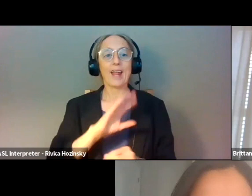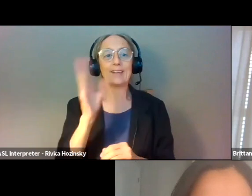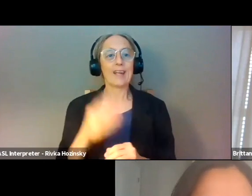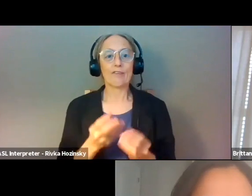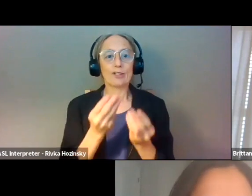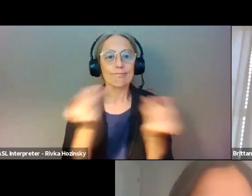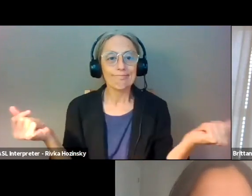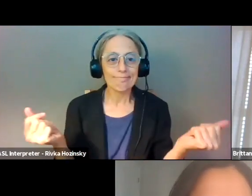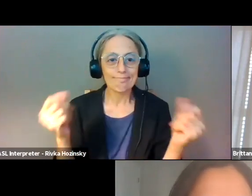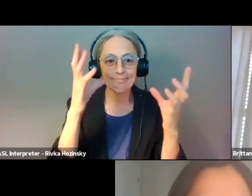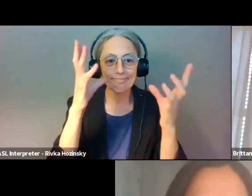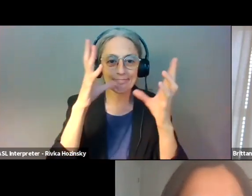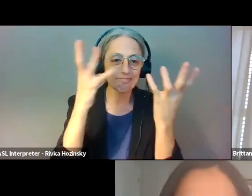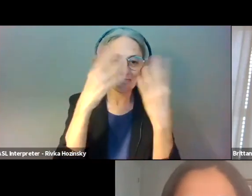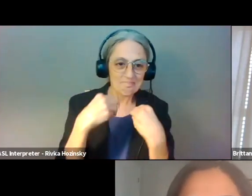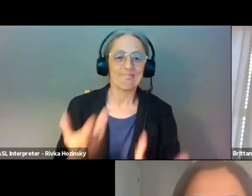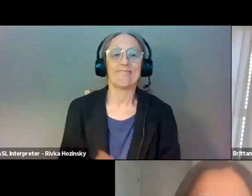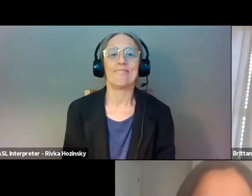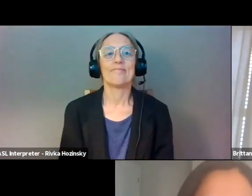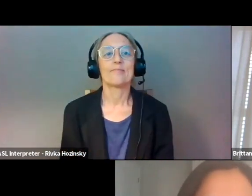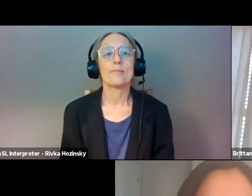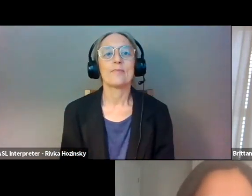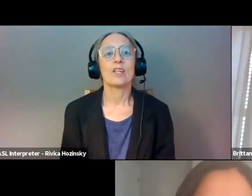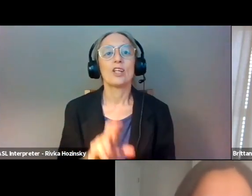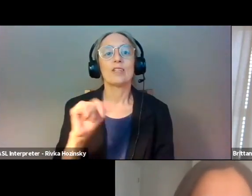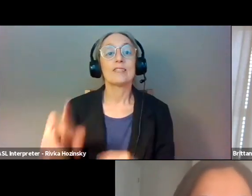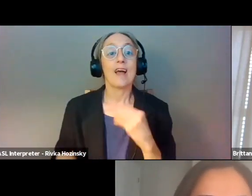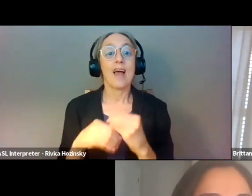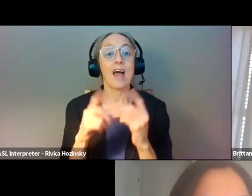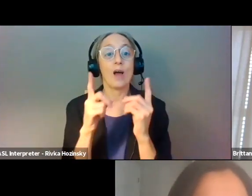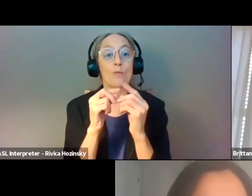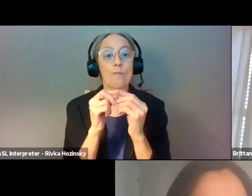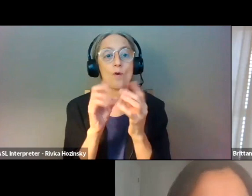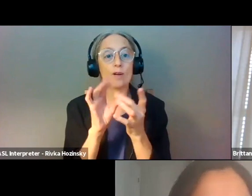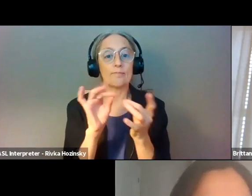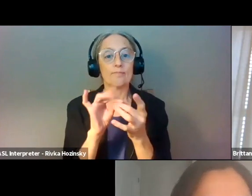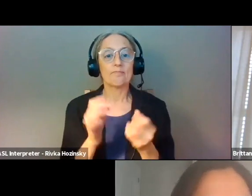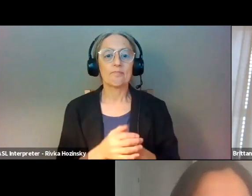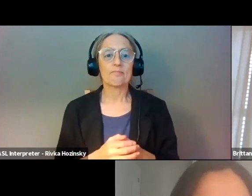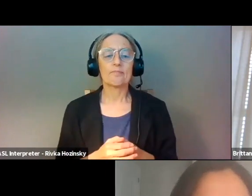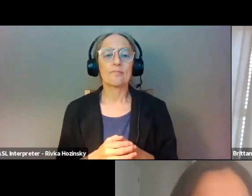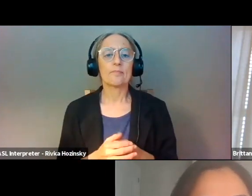This is Risa. I just want to add one quick thing that might work, too, for webinar.